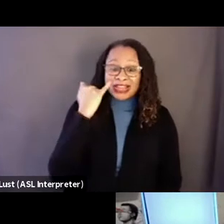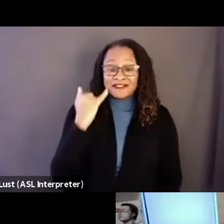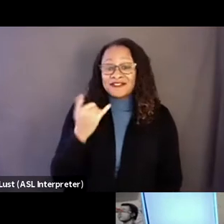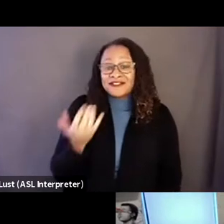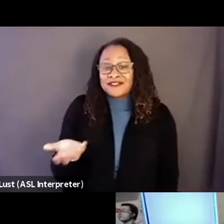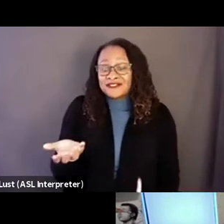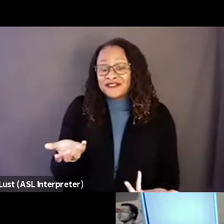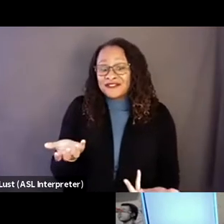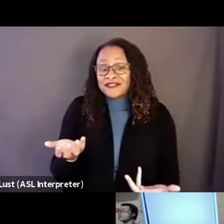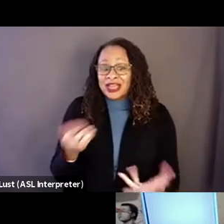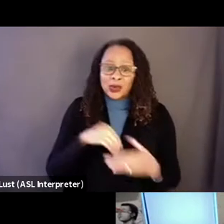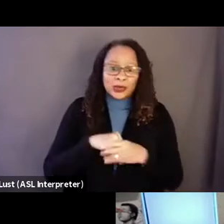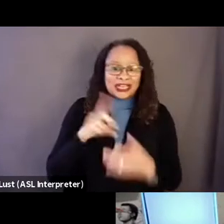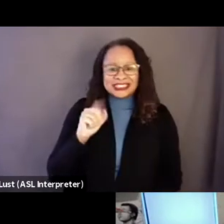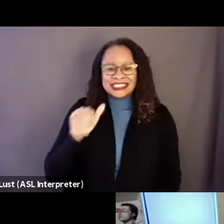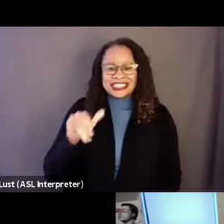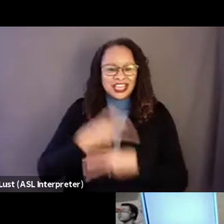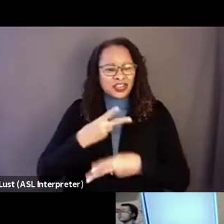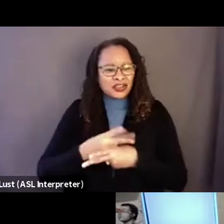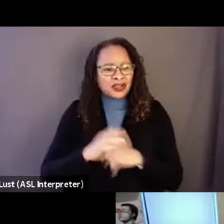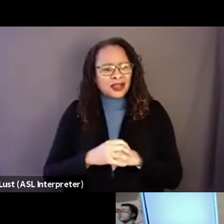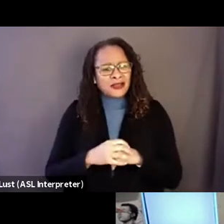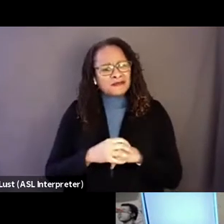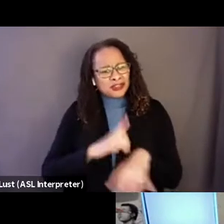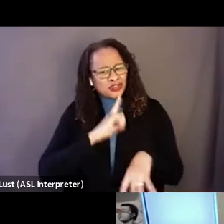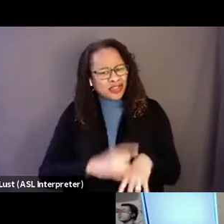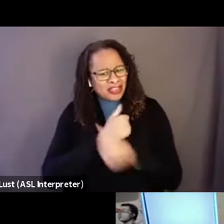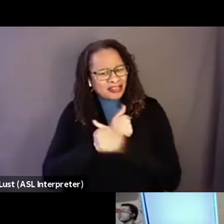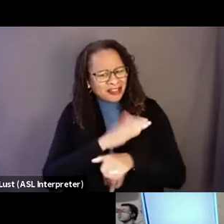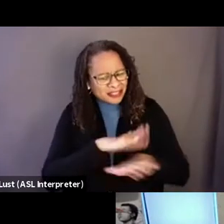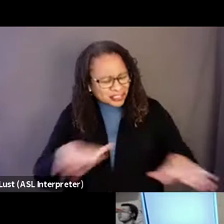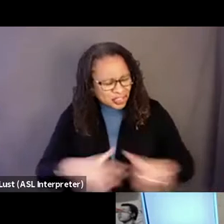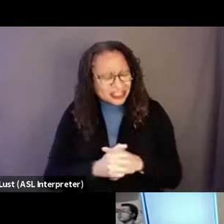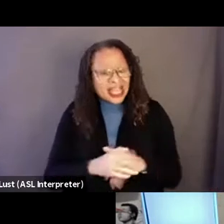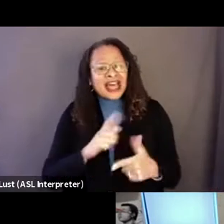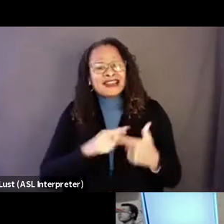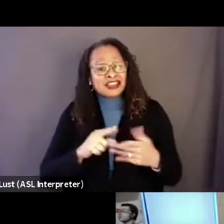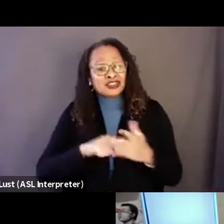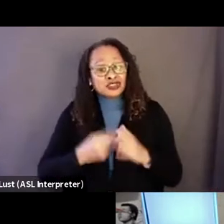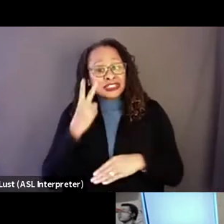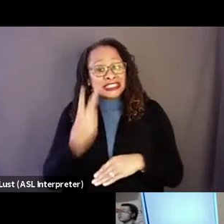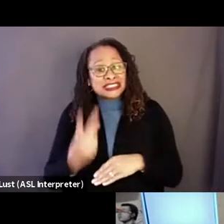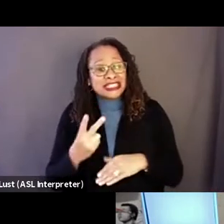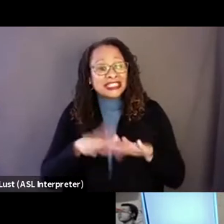that we were in a daycare. It was just like, "Man, she really loves her kids." And then you start to see that those are kids who are there,